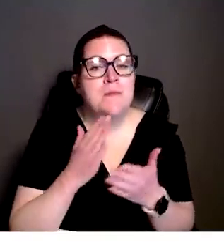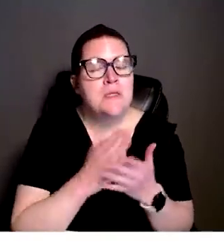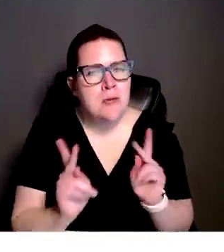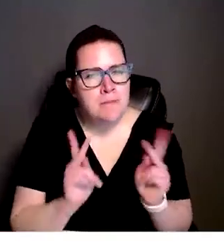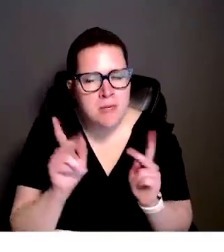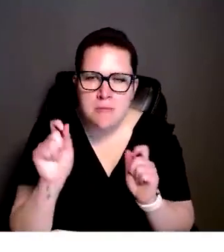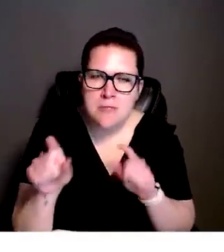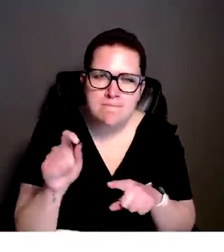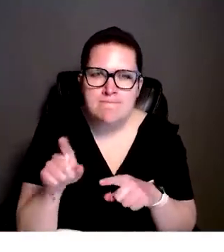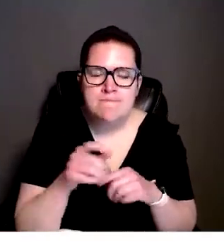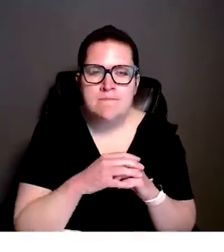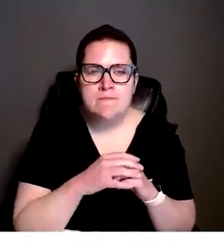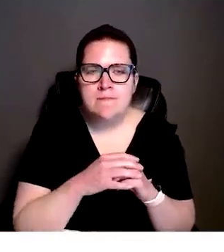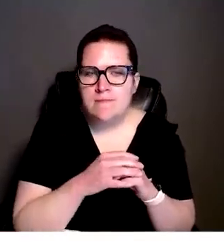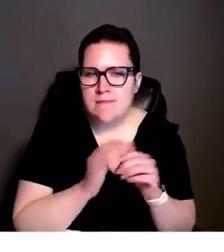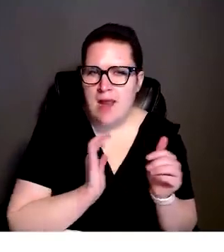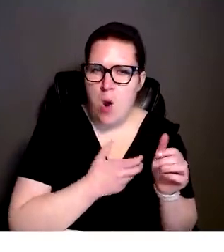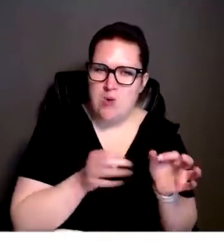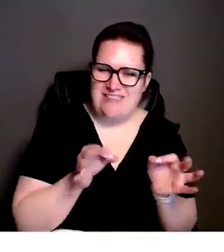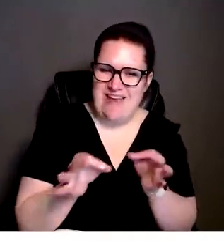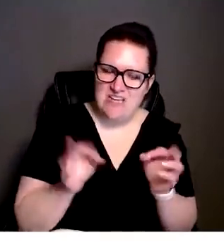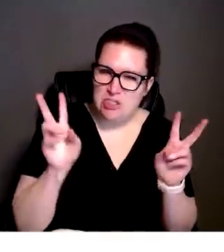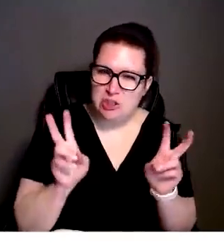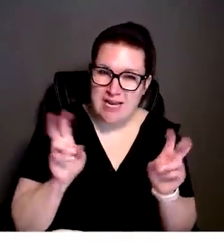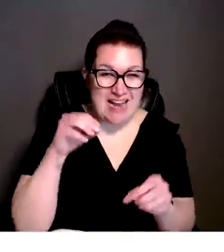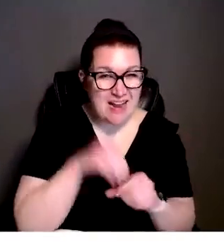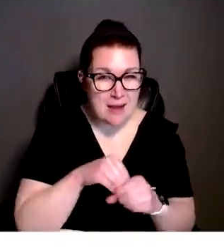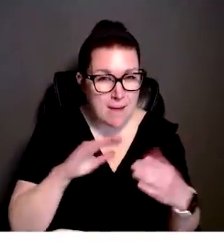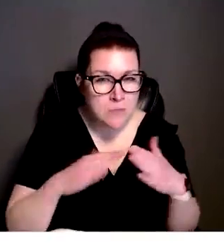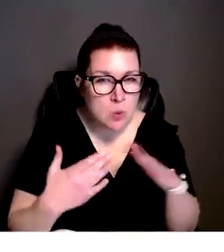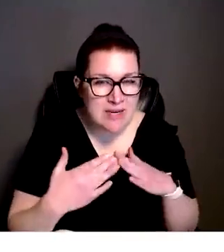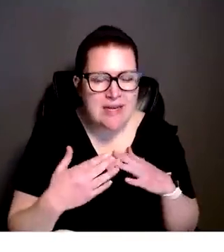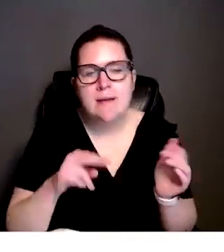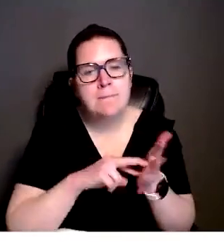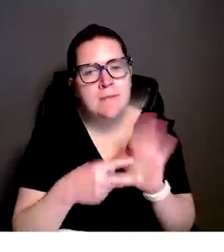again, our definition of in the community, and we talked about not institutional settings.